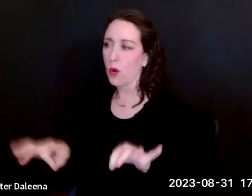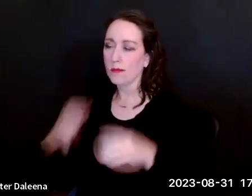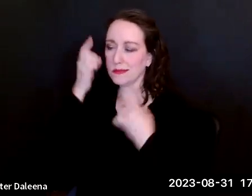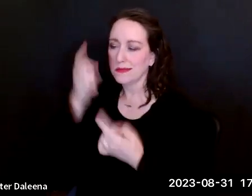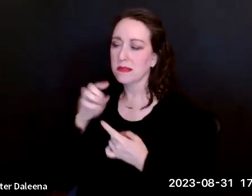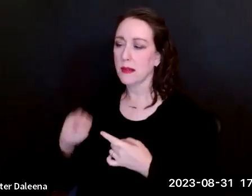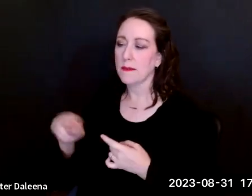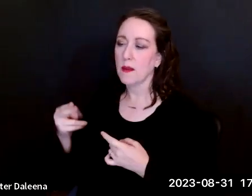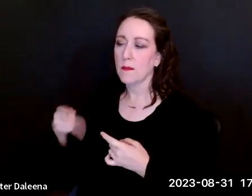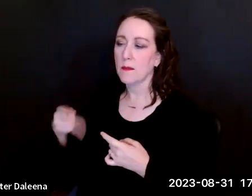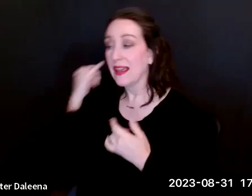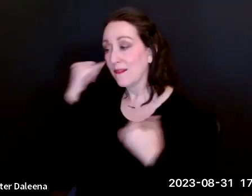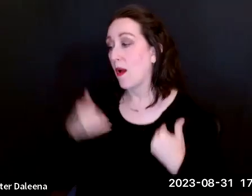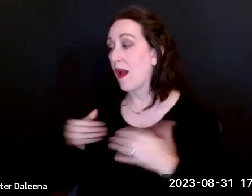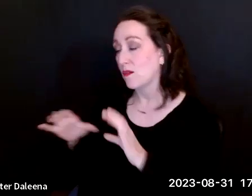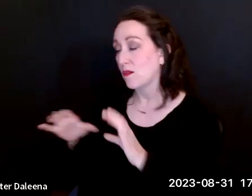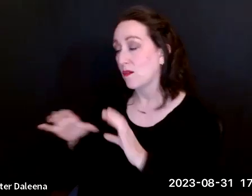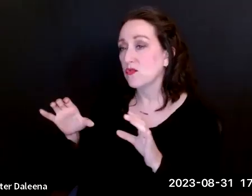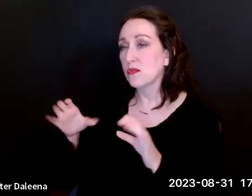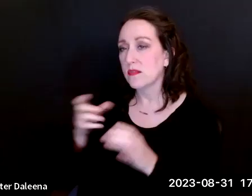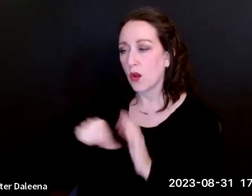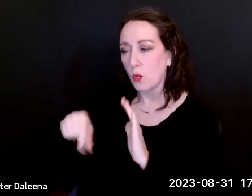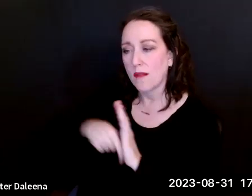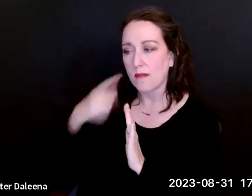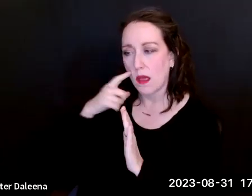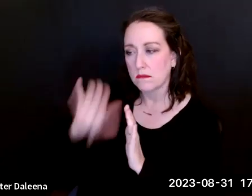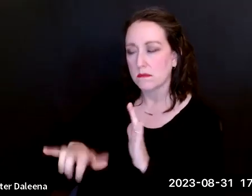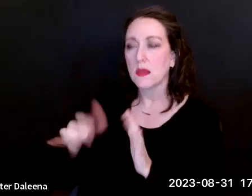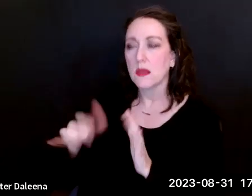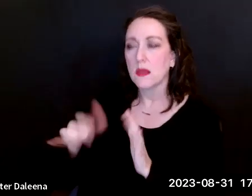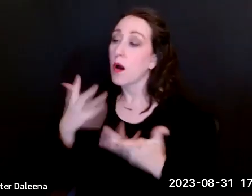MHP if you have the credential that qualifies so if you're already a licensed mental health